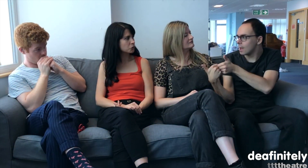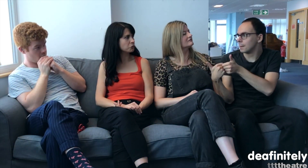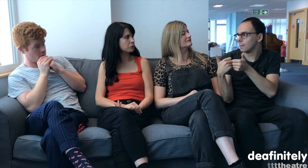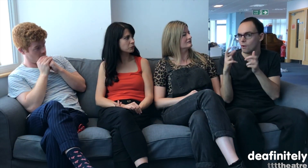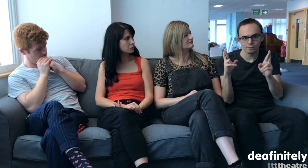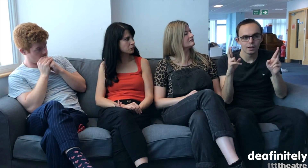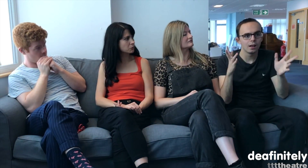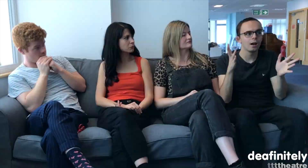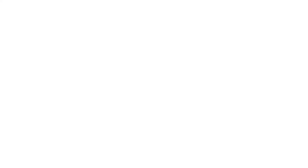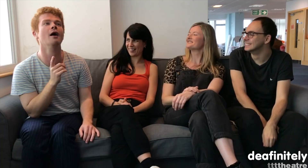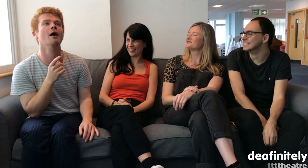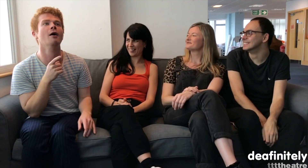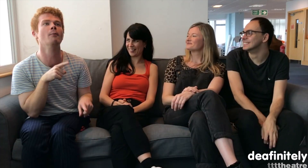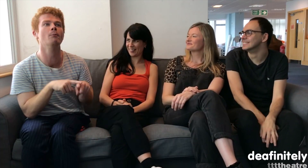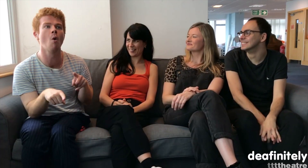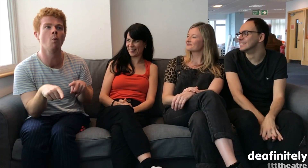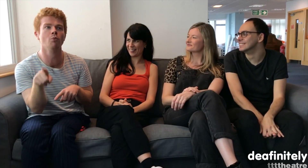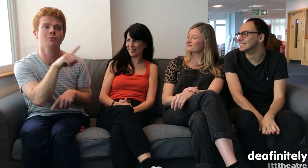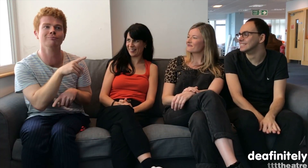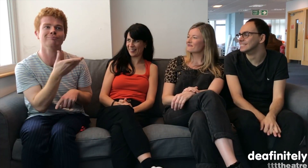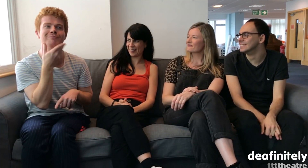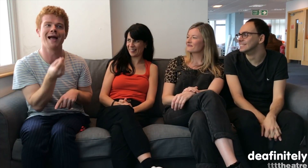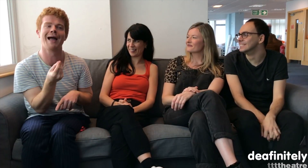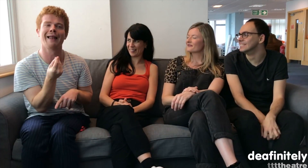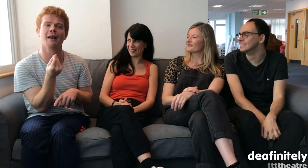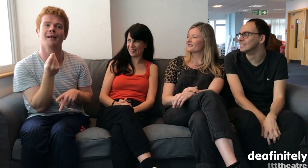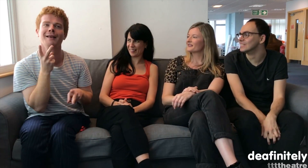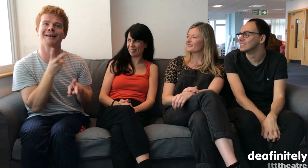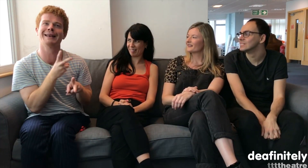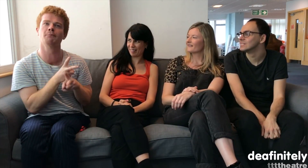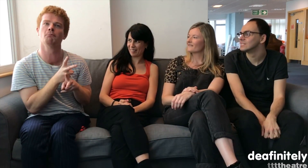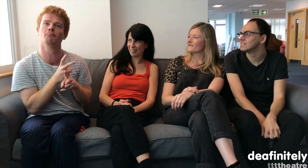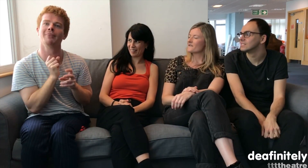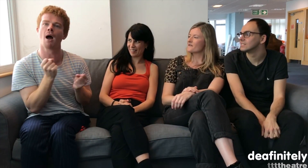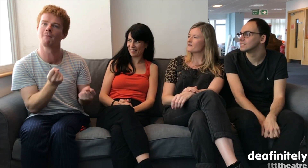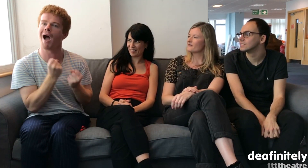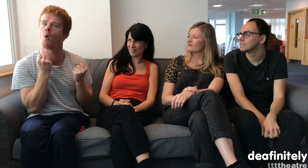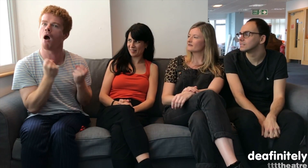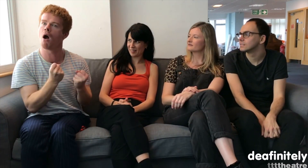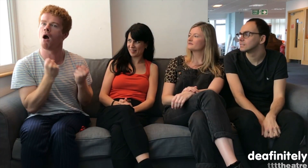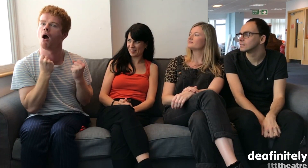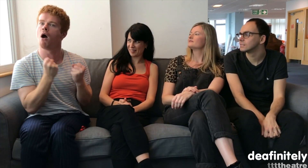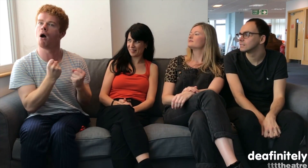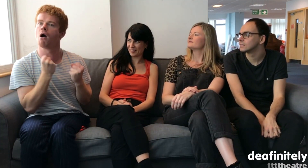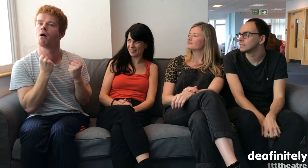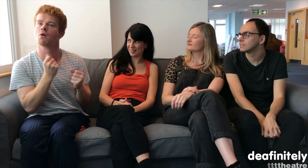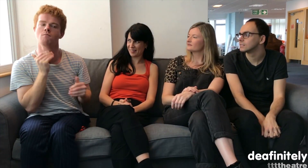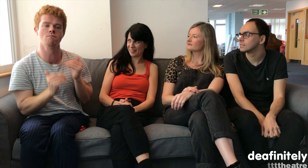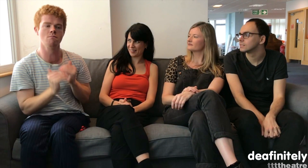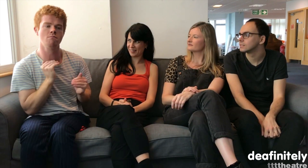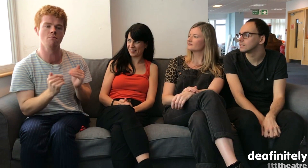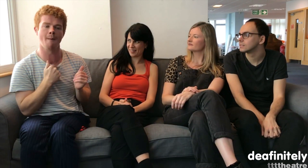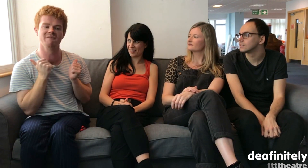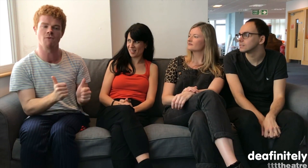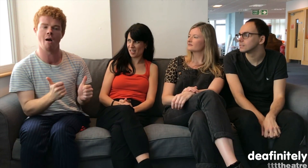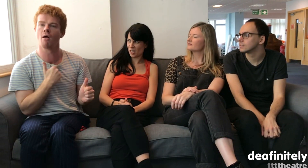each other I think that most men feel the need to be strong and just keep